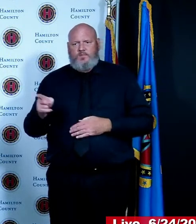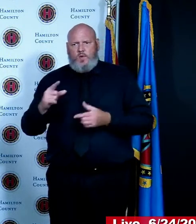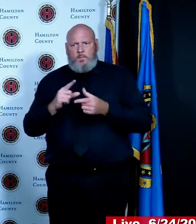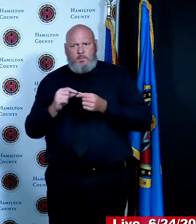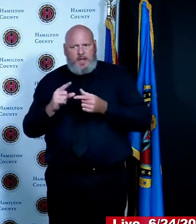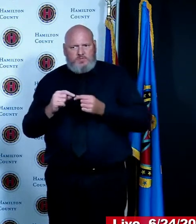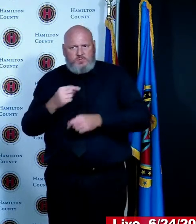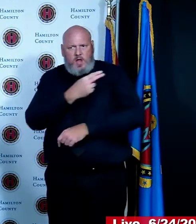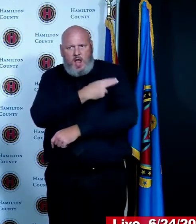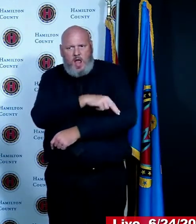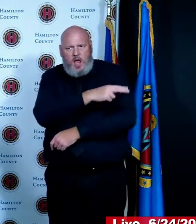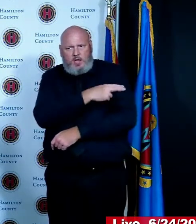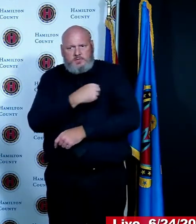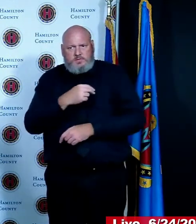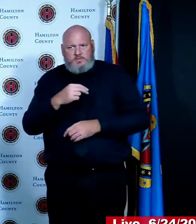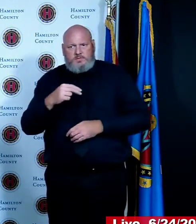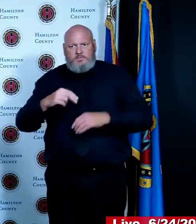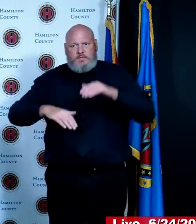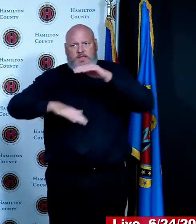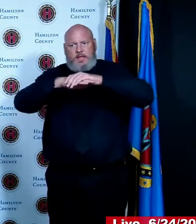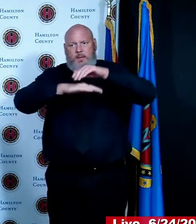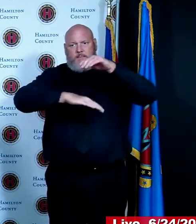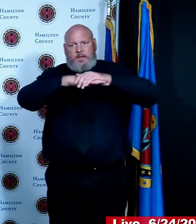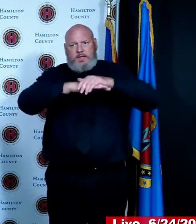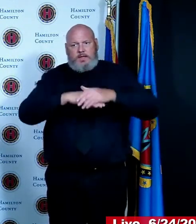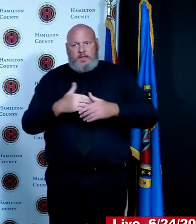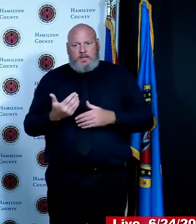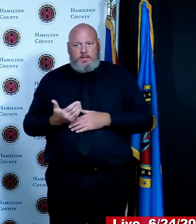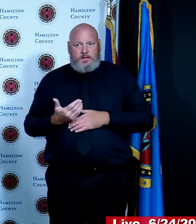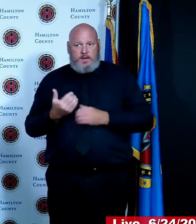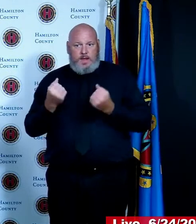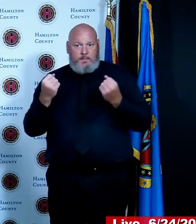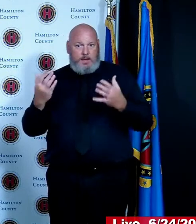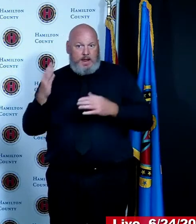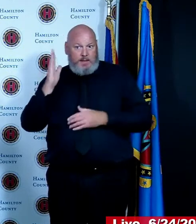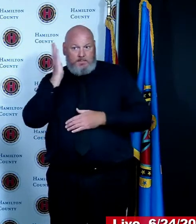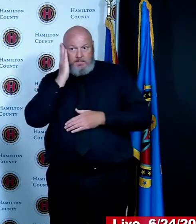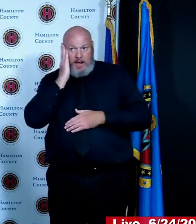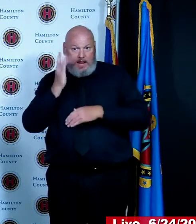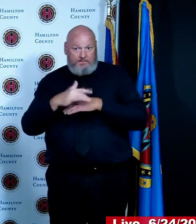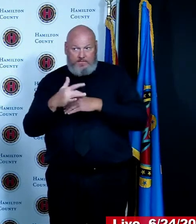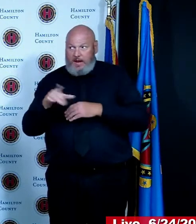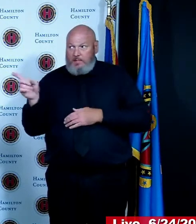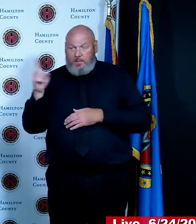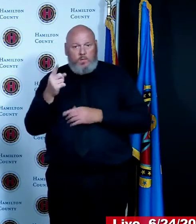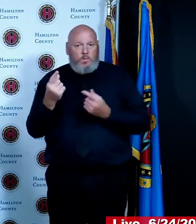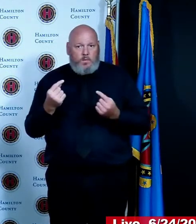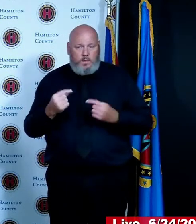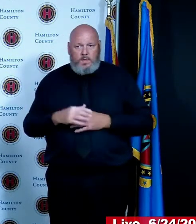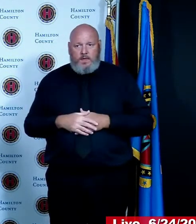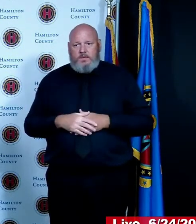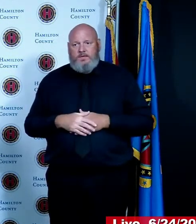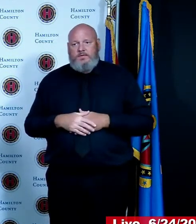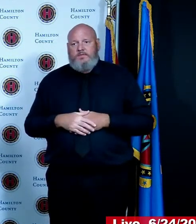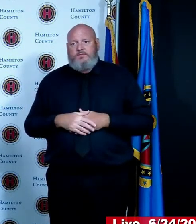we're looking at what it is very likely to be an uptick or it is an uptick now